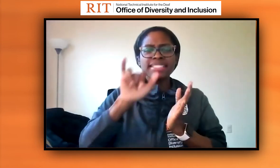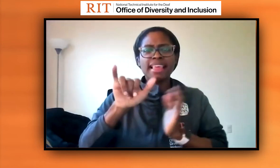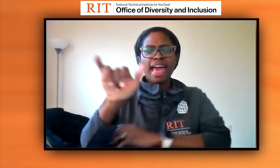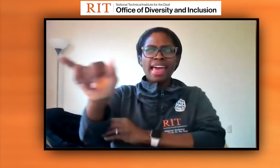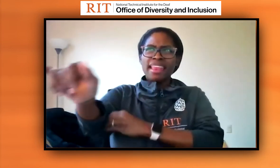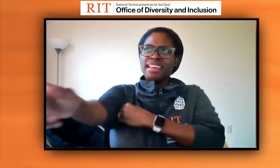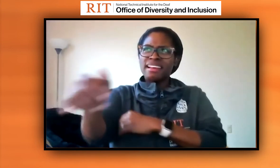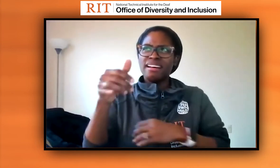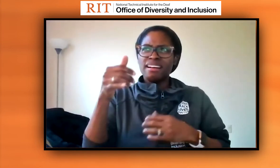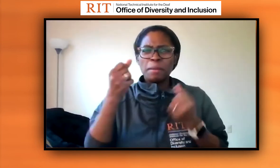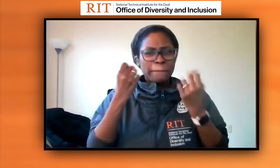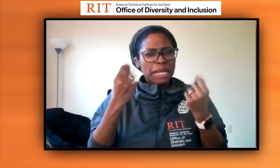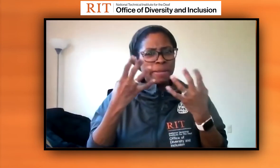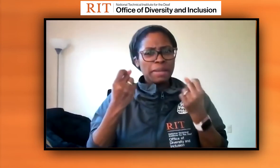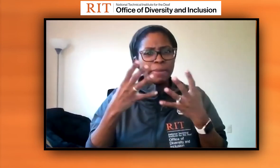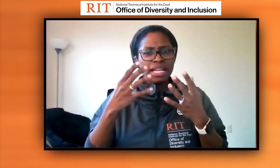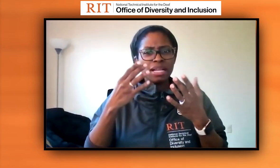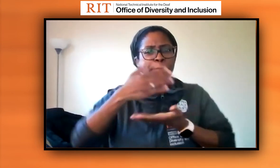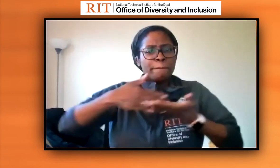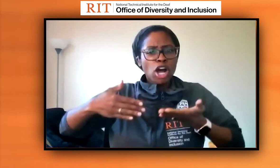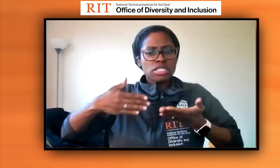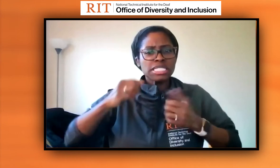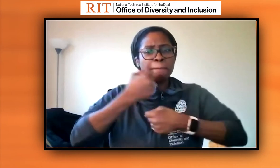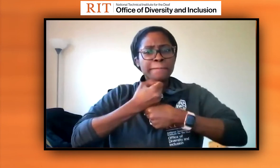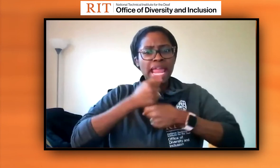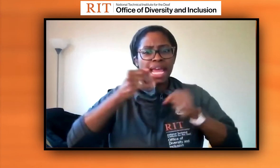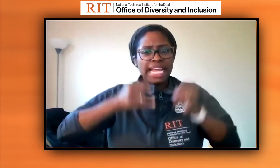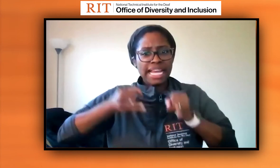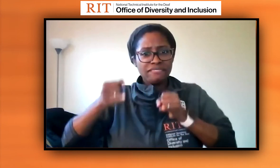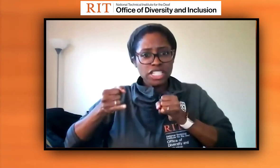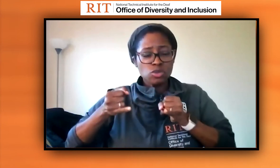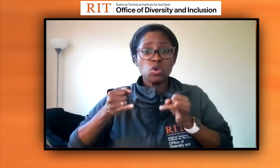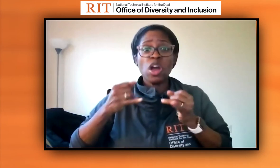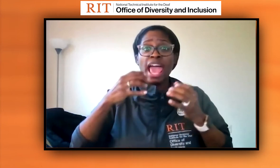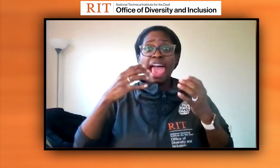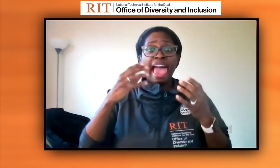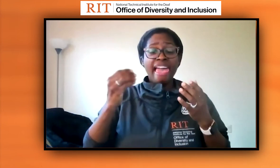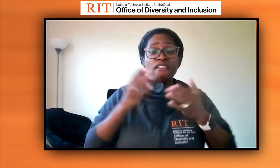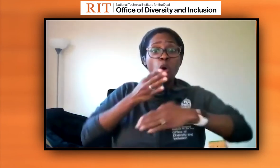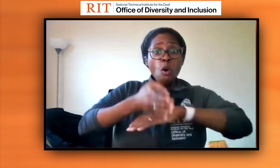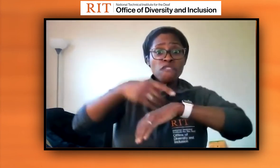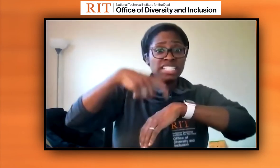And it's important that we recognize people are comprised of many parts as individuals.